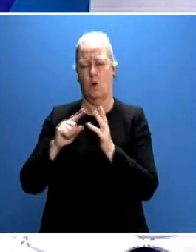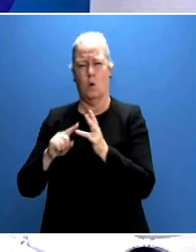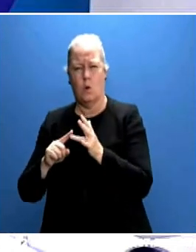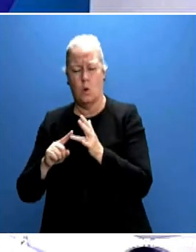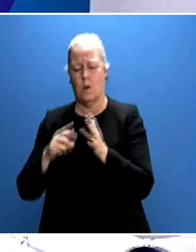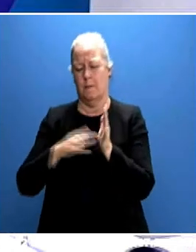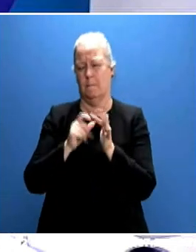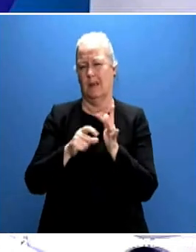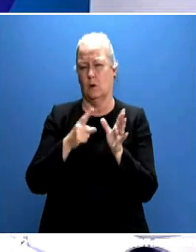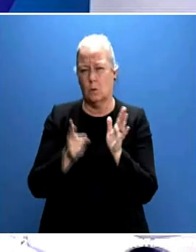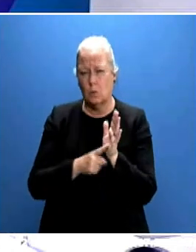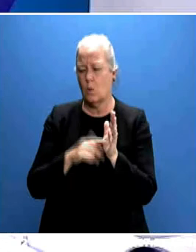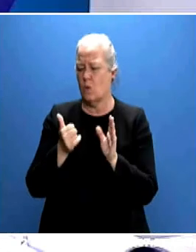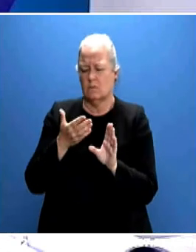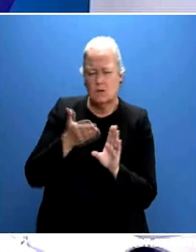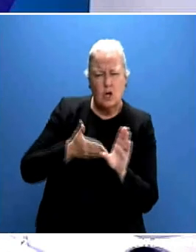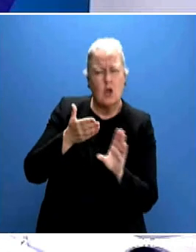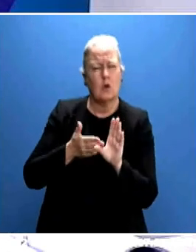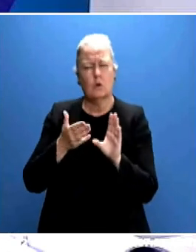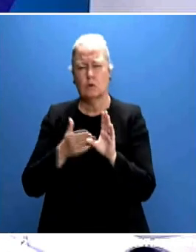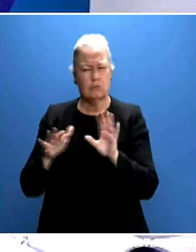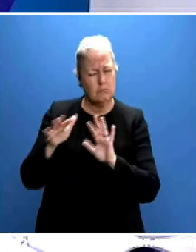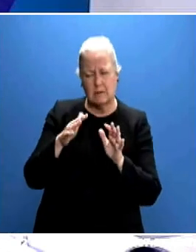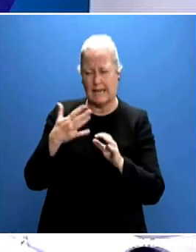I assume psychological --- mental state examination and screening for mood